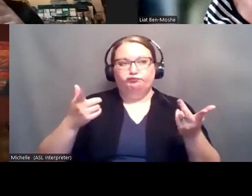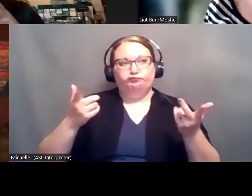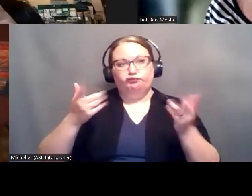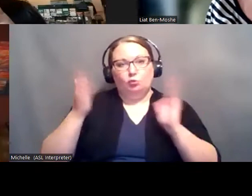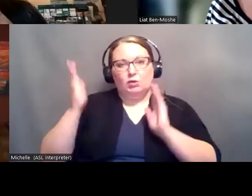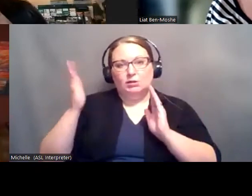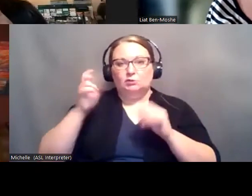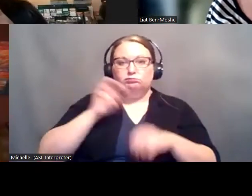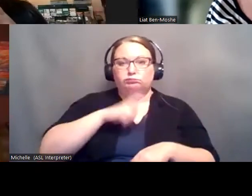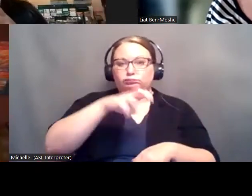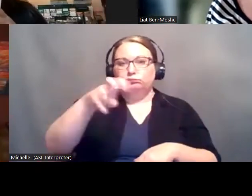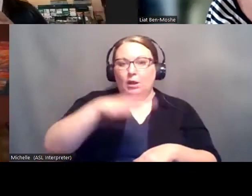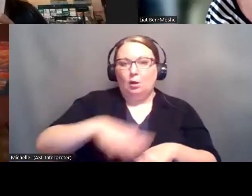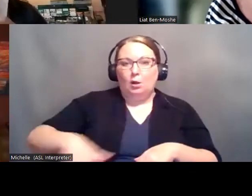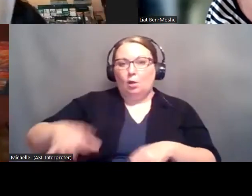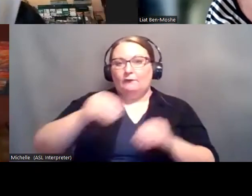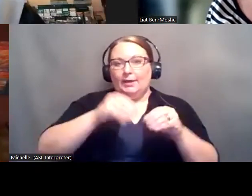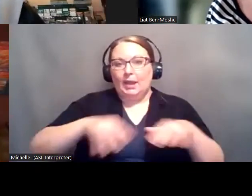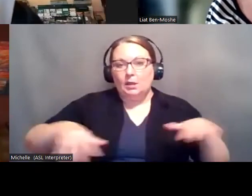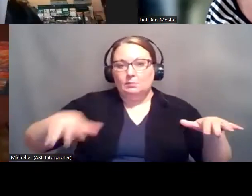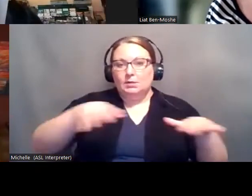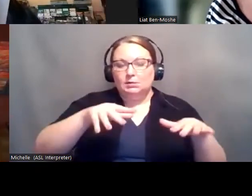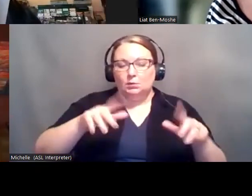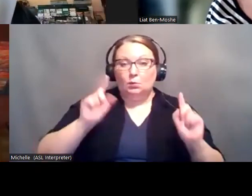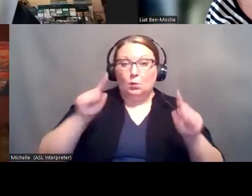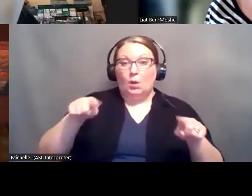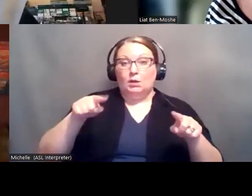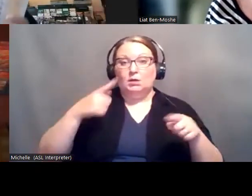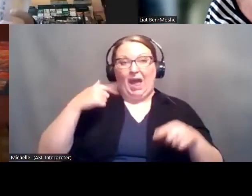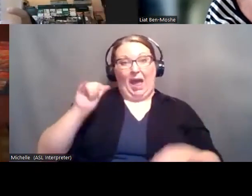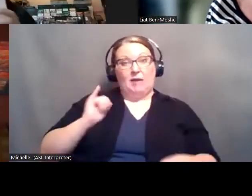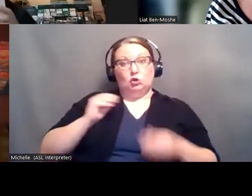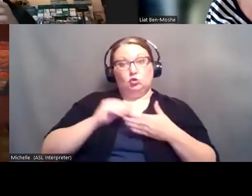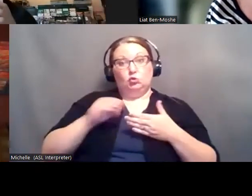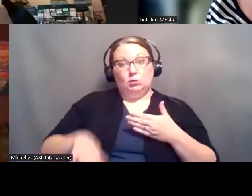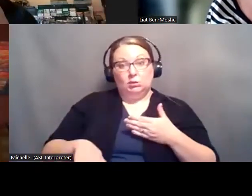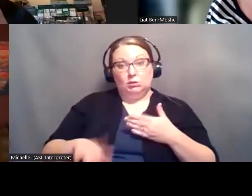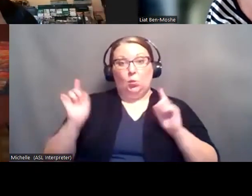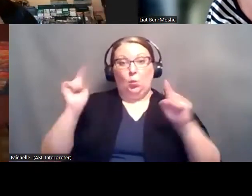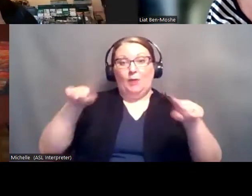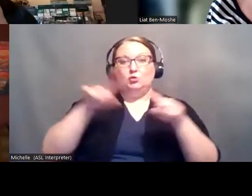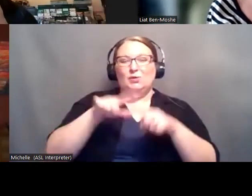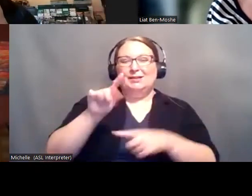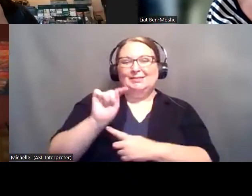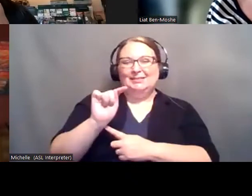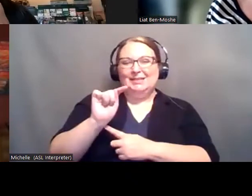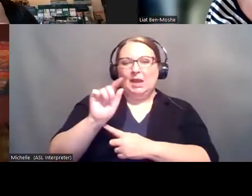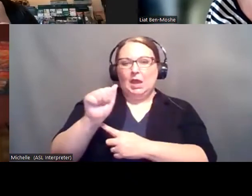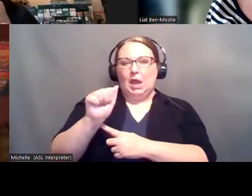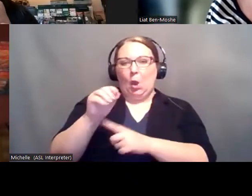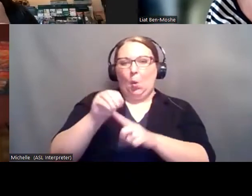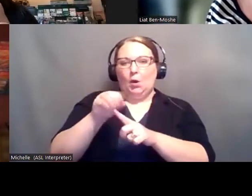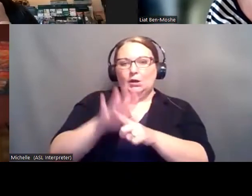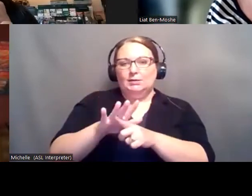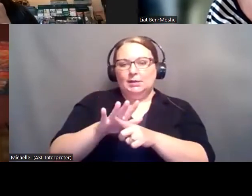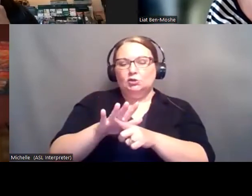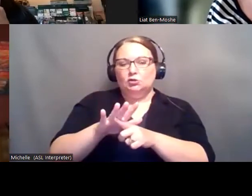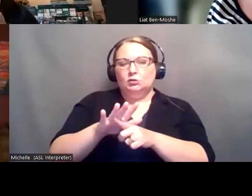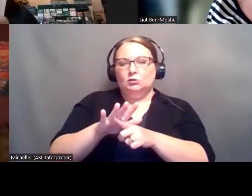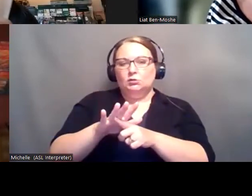We went and presented as students in the TA orientation, the teaching assistant orientation.